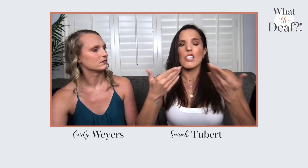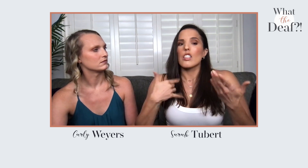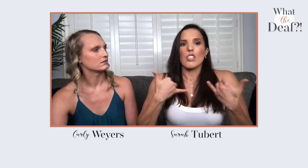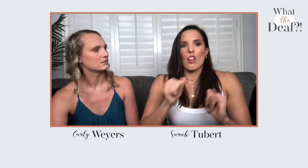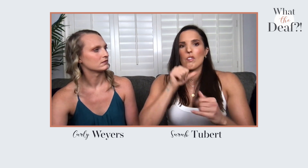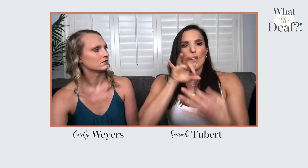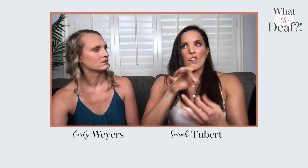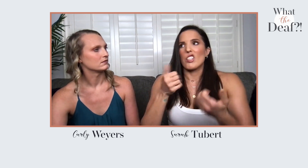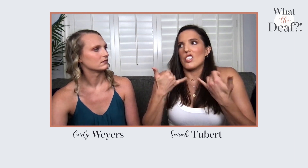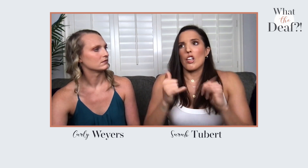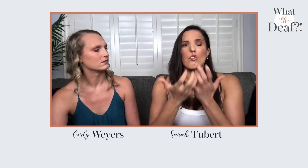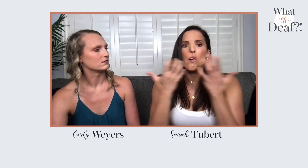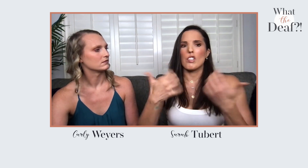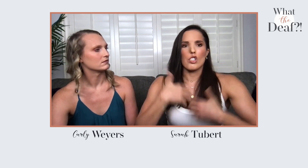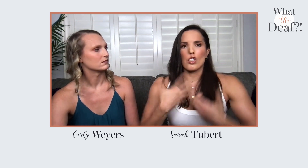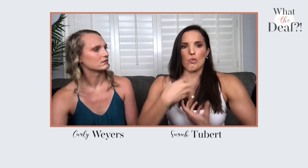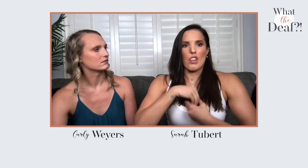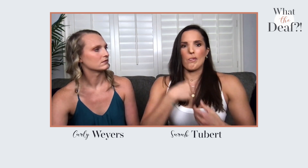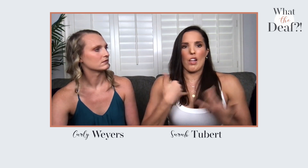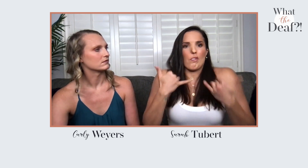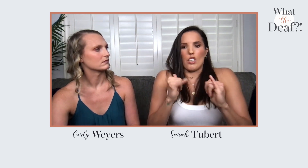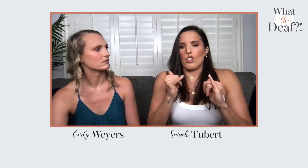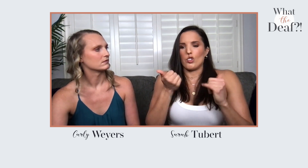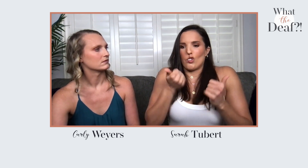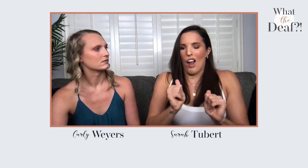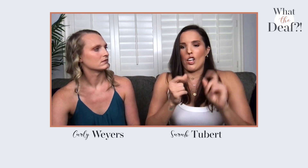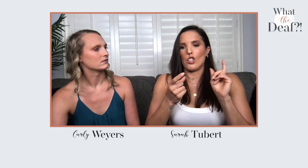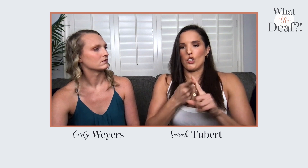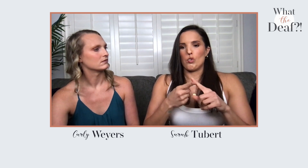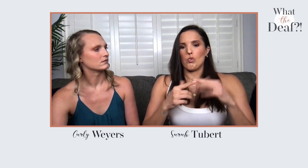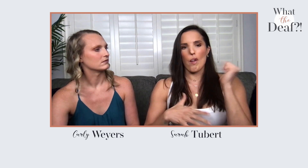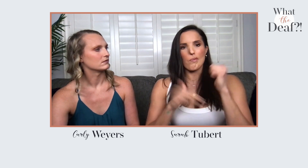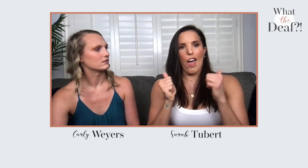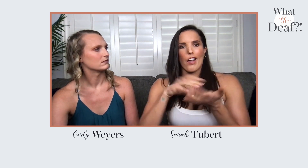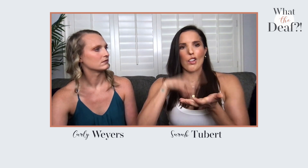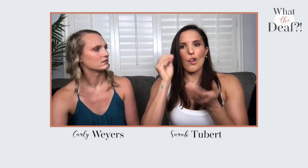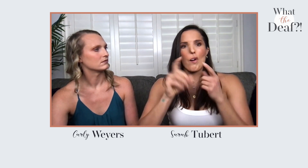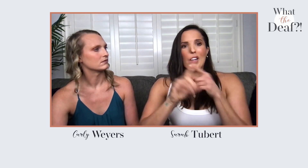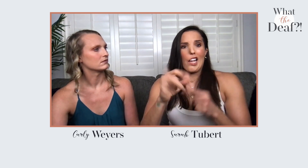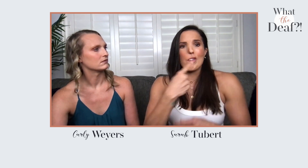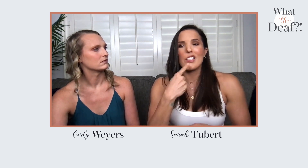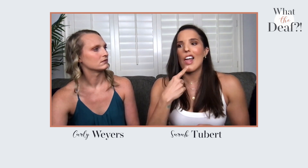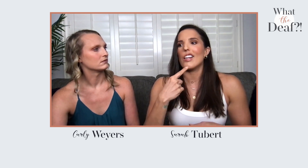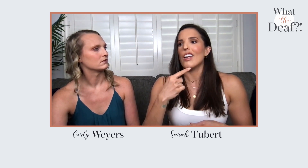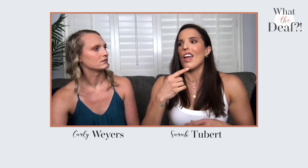I mean, I'm still not perfect. There's still so much insecurity within me and I'm still trying to figure out and unpack myself. But just like you said, Michael,